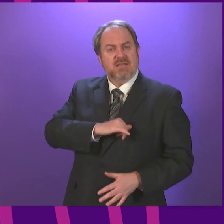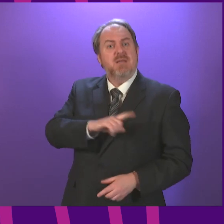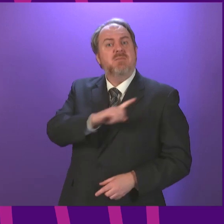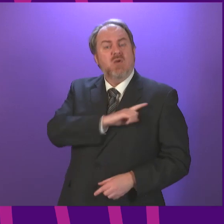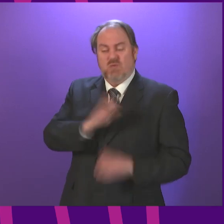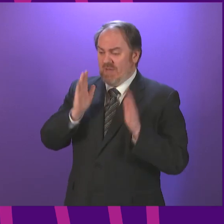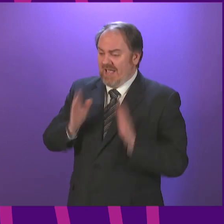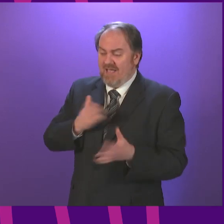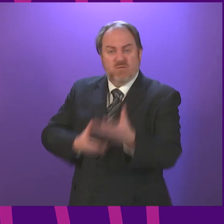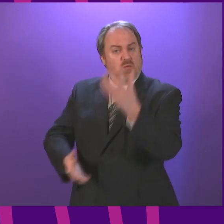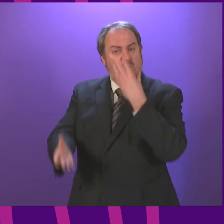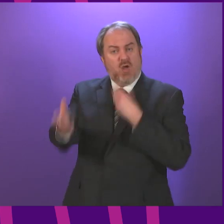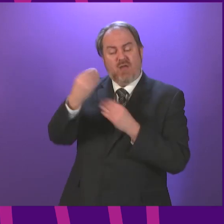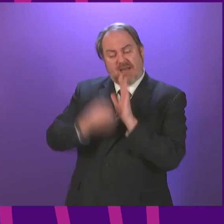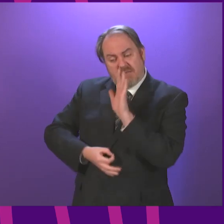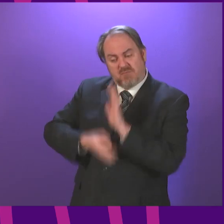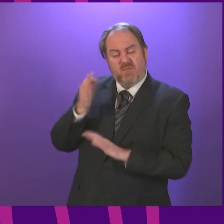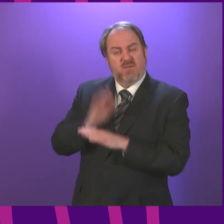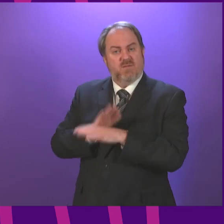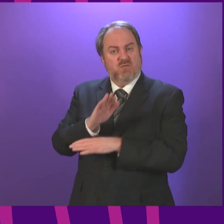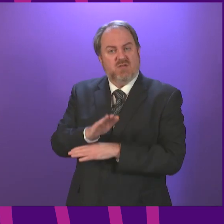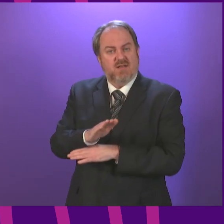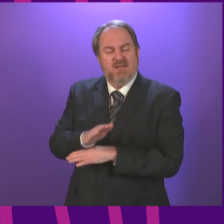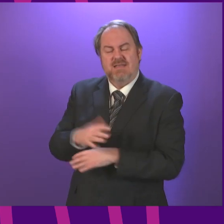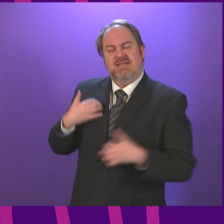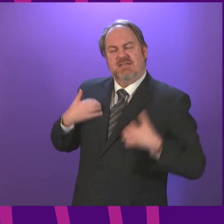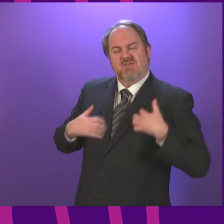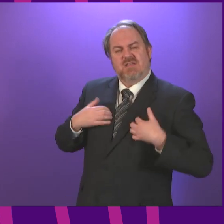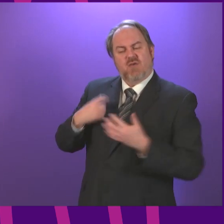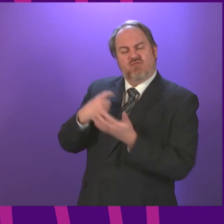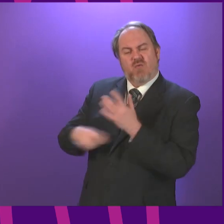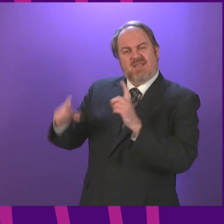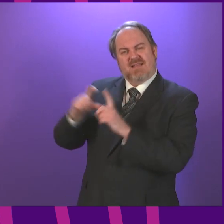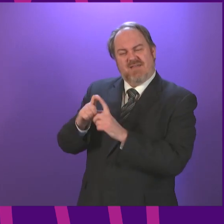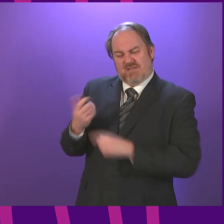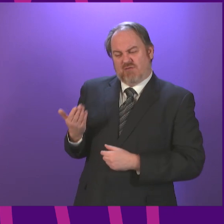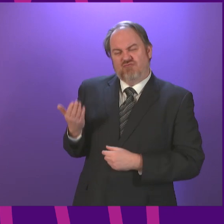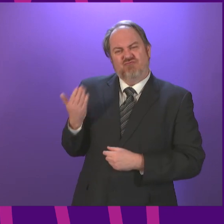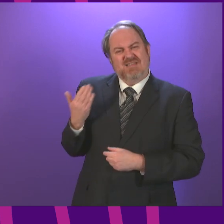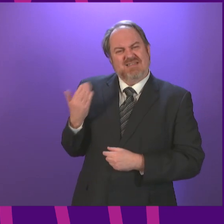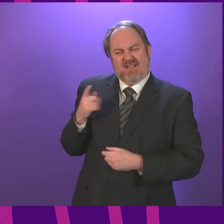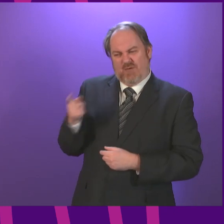In recent days, perhaps belatedly, Ruth Davidson has started to talk about the women, and I